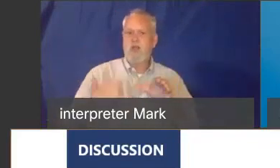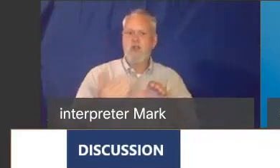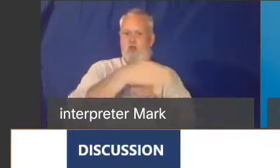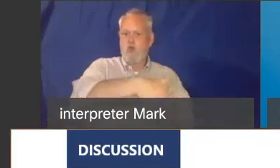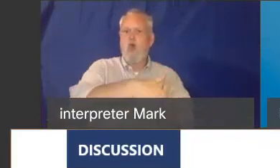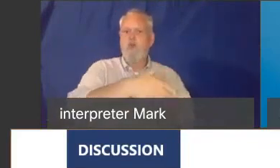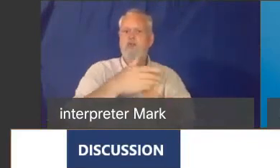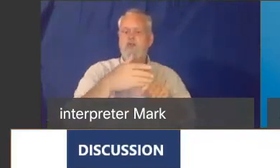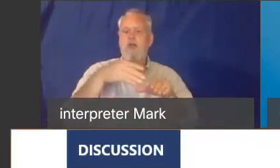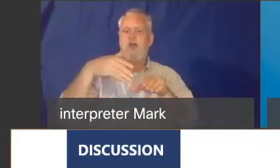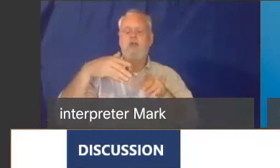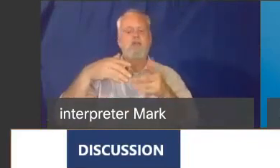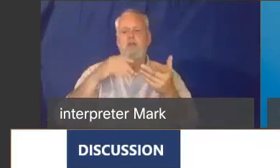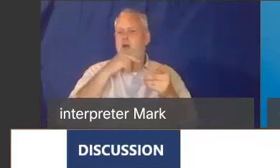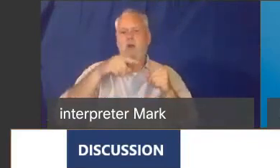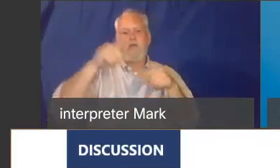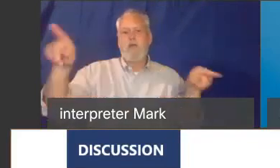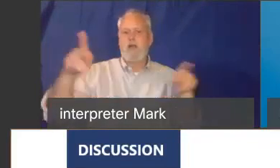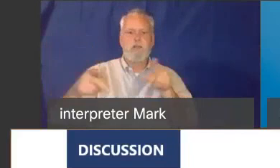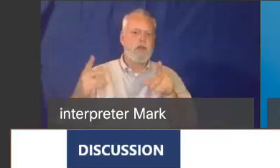So you don't have random people stepping into the cycle track the entire time.